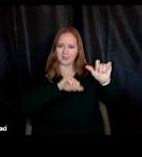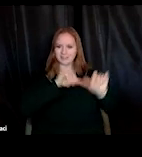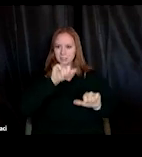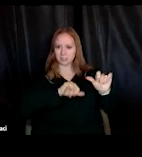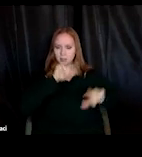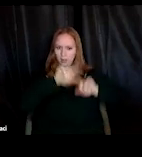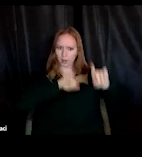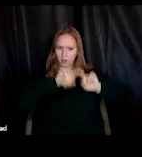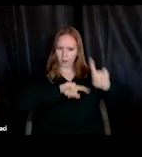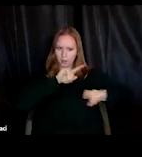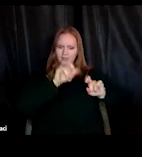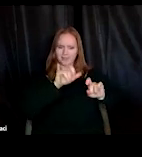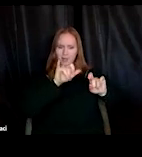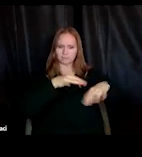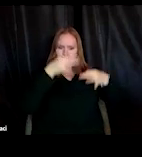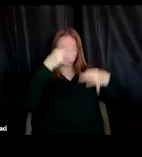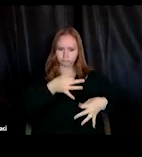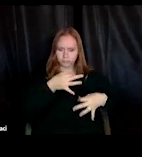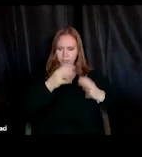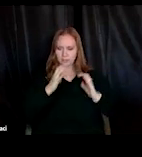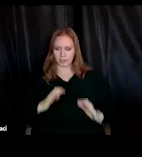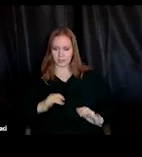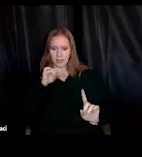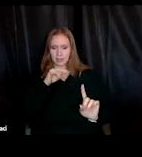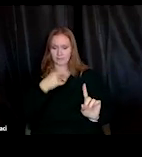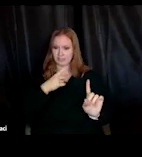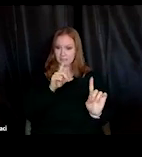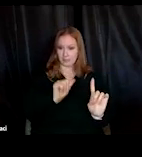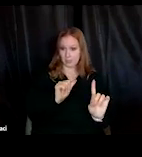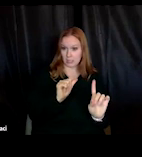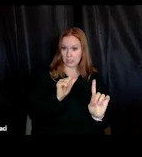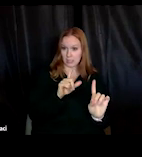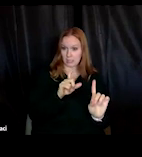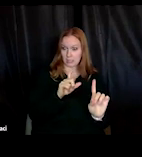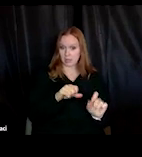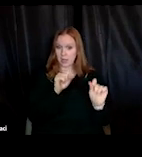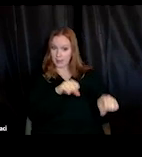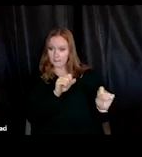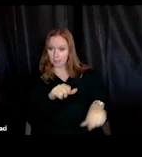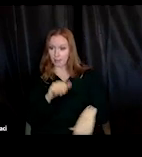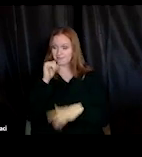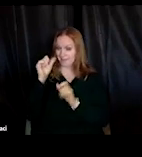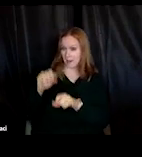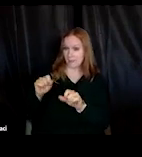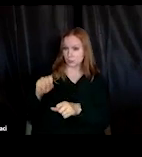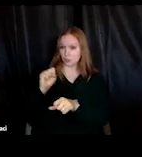that then determines whether the client has a disability, is able or unable to work, at what capacity they're able to work,